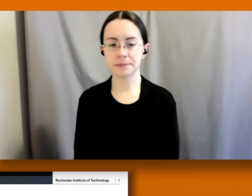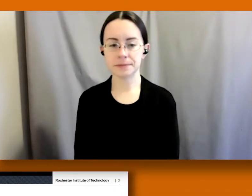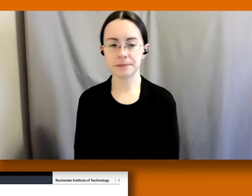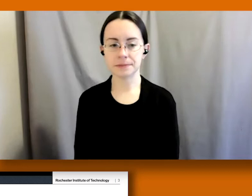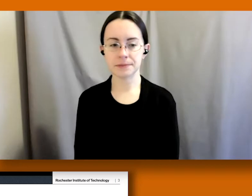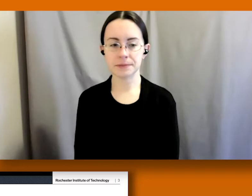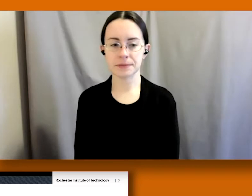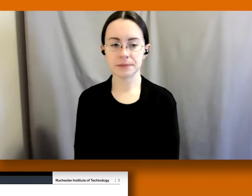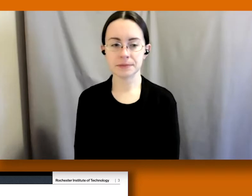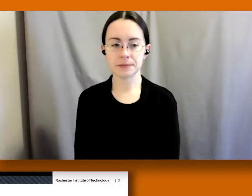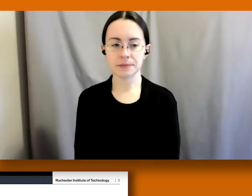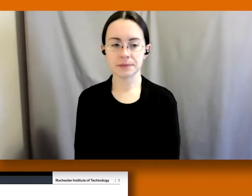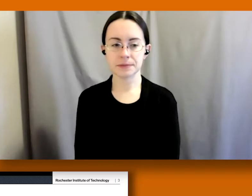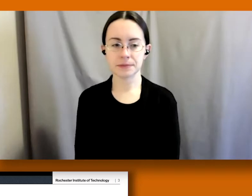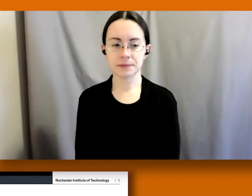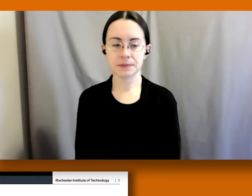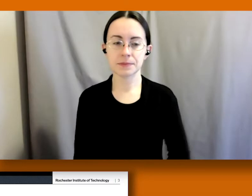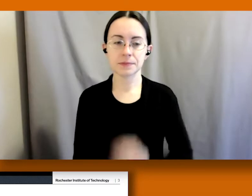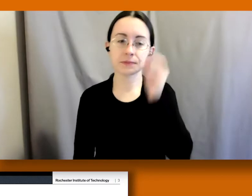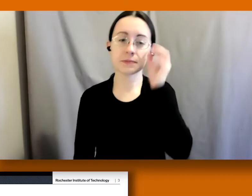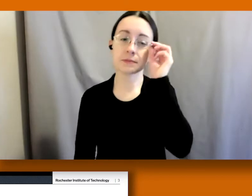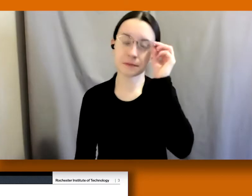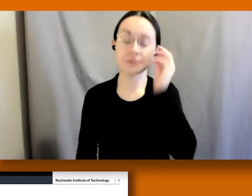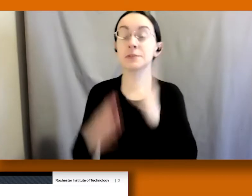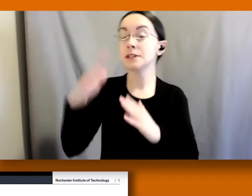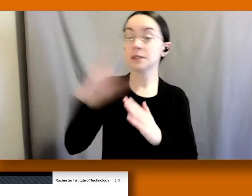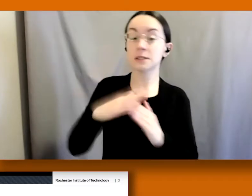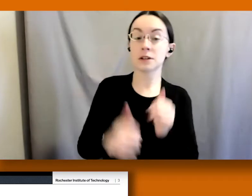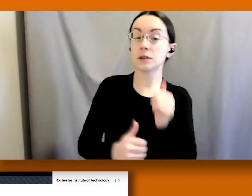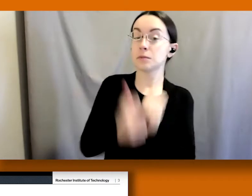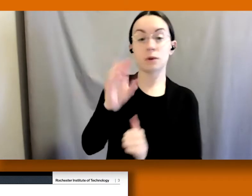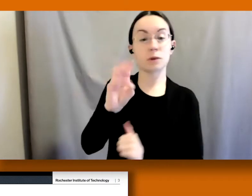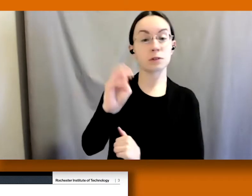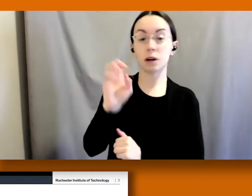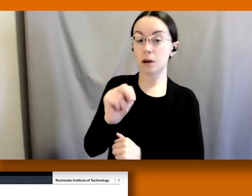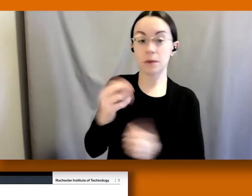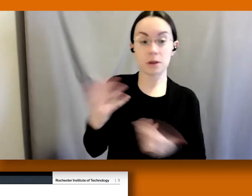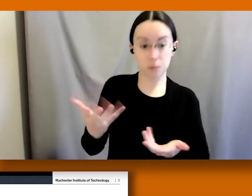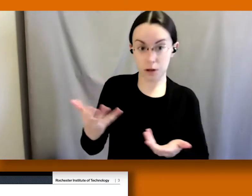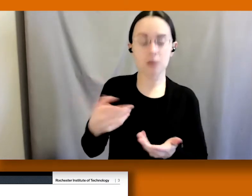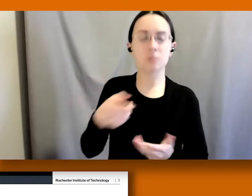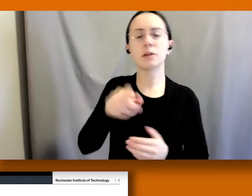The most common ones are, um... a subaward to another university,